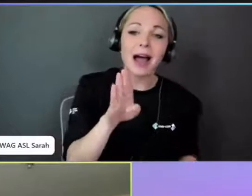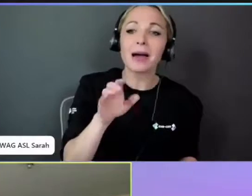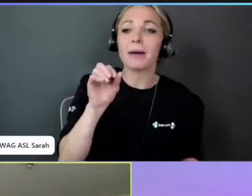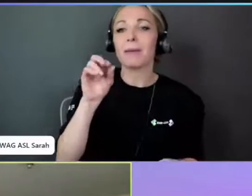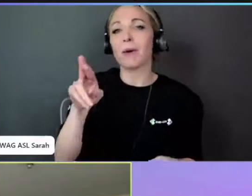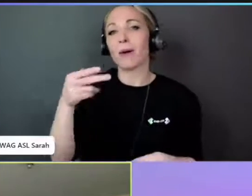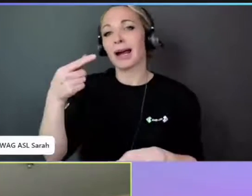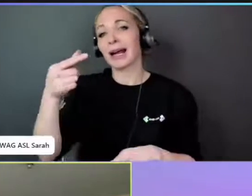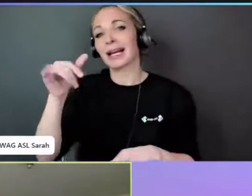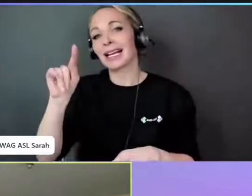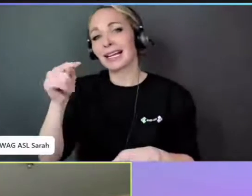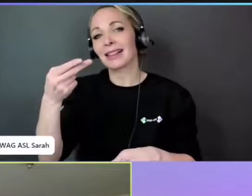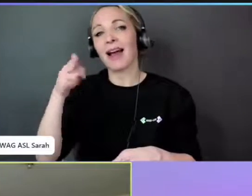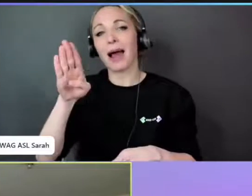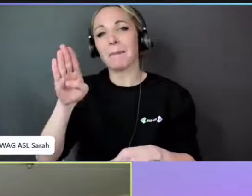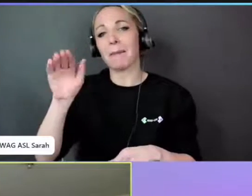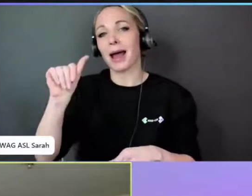when the accessibility threshold is not met?"